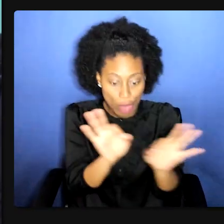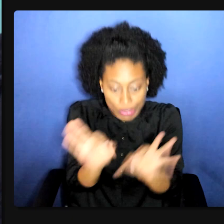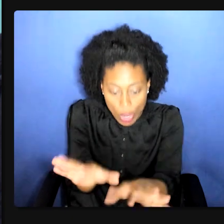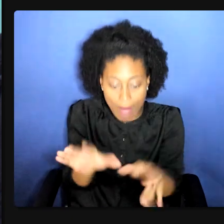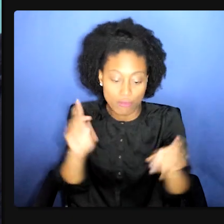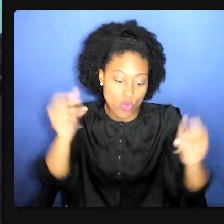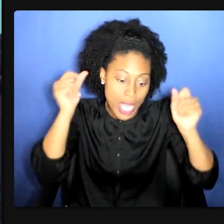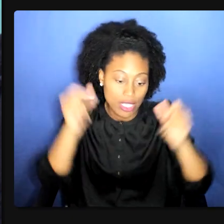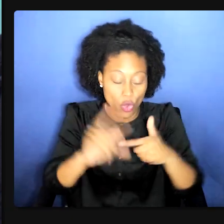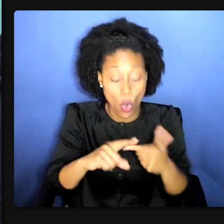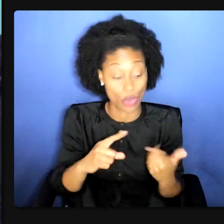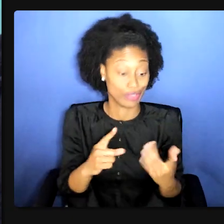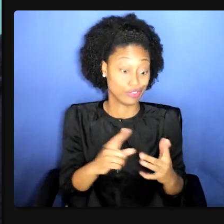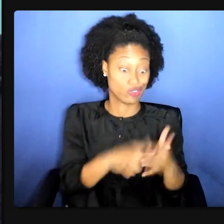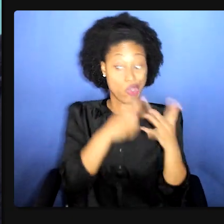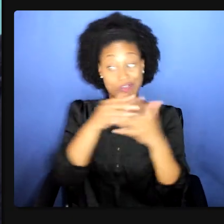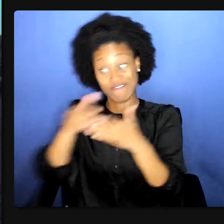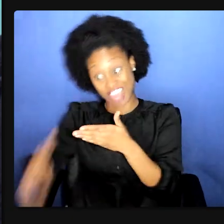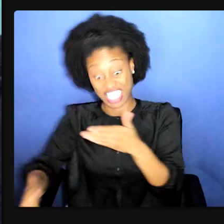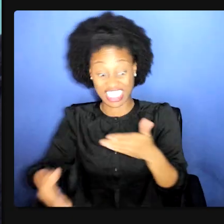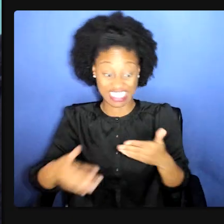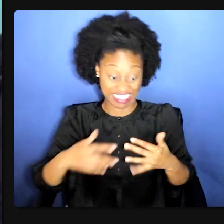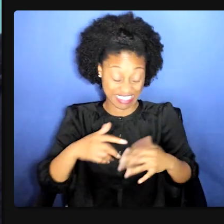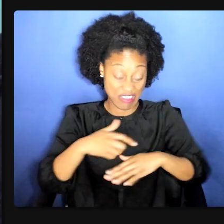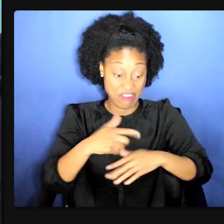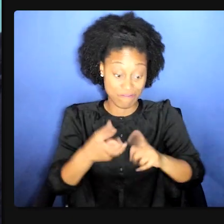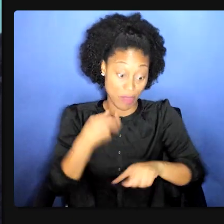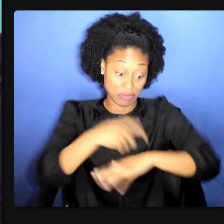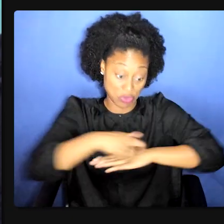or you really want to take it start to finish and and and build a working sort of pro